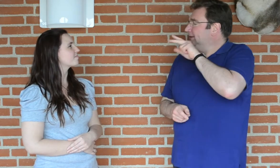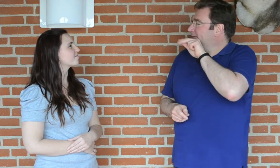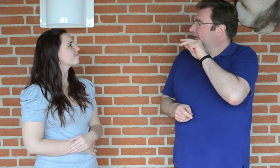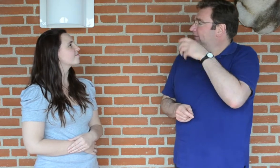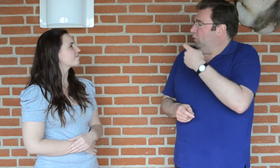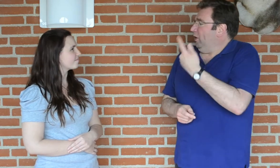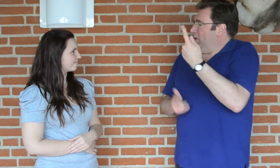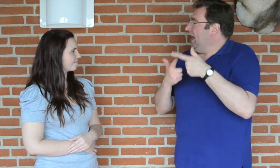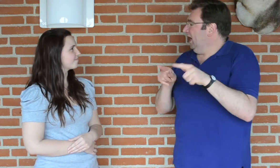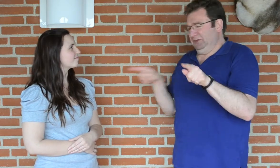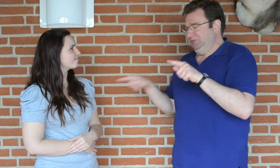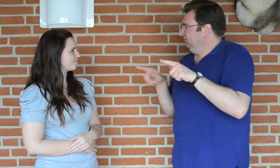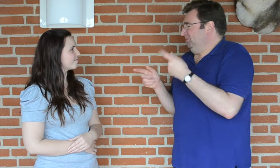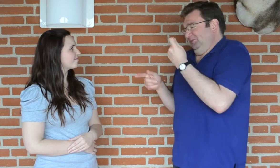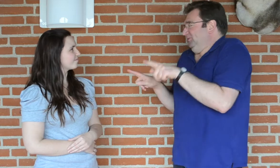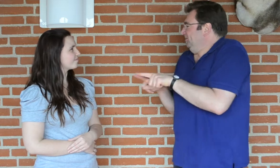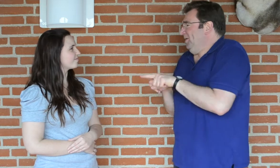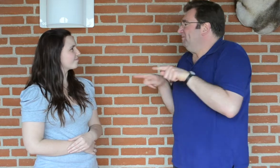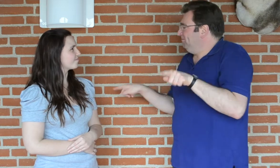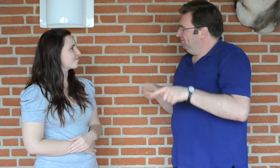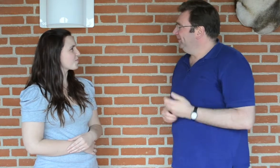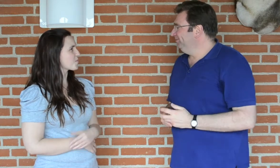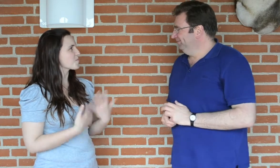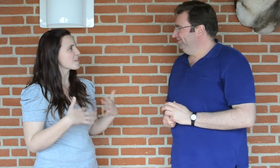people who also know more than 1 language.